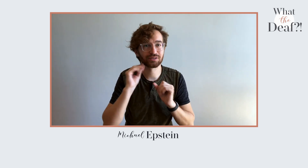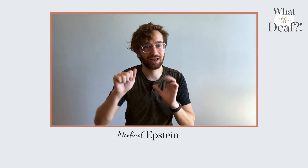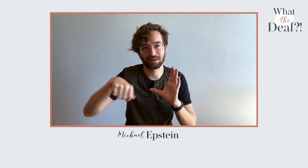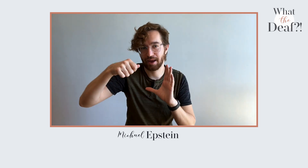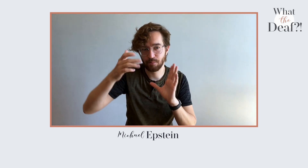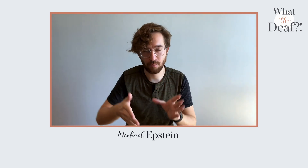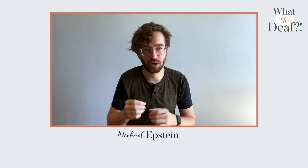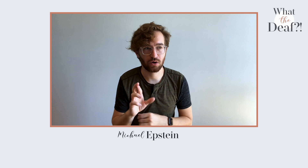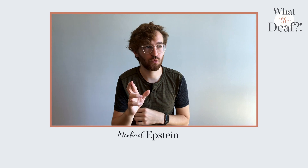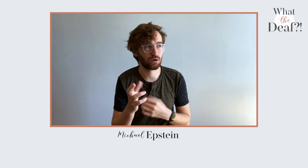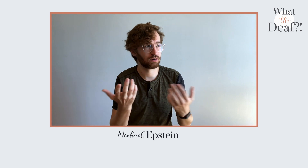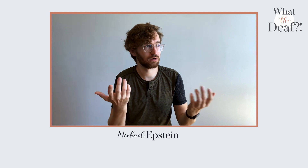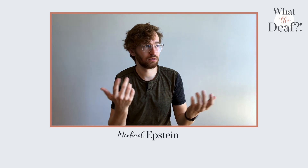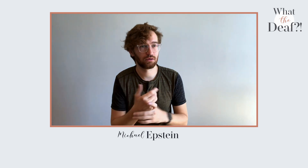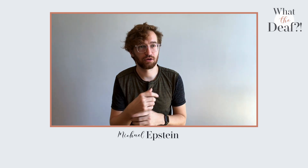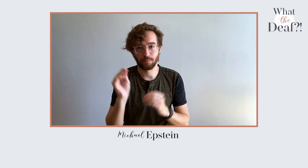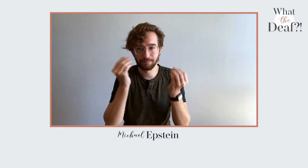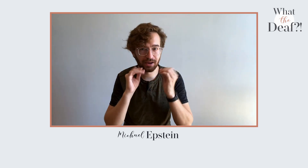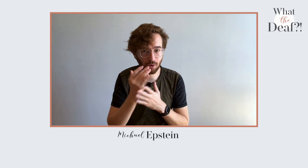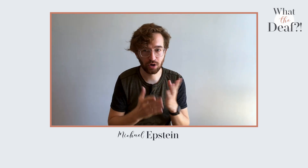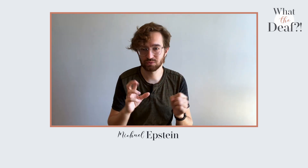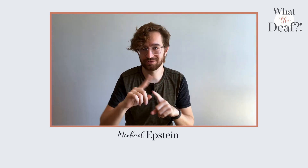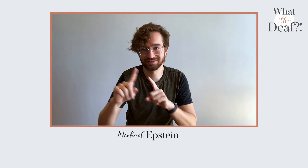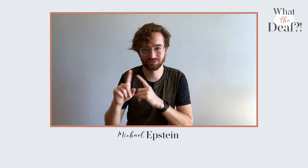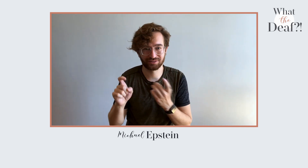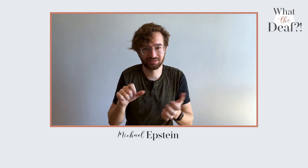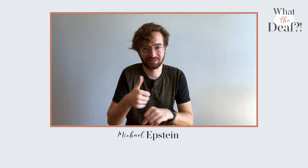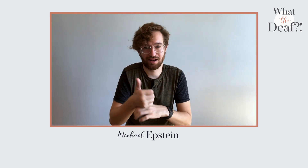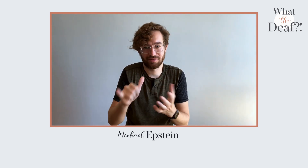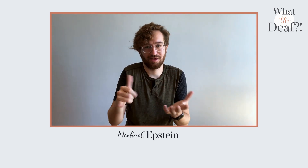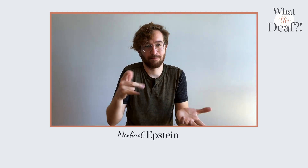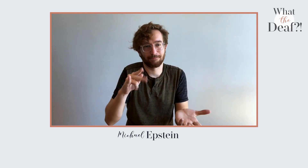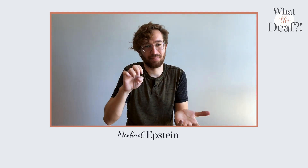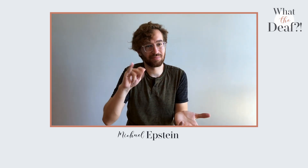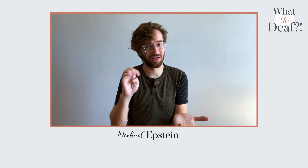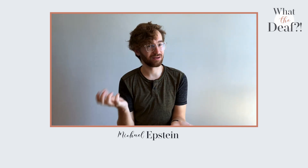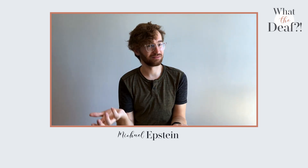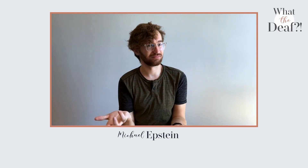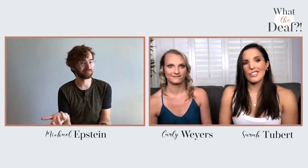to have experiences behind the camera as a cinematographer, as a makeup artist, and to really establish that pipeline.